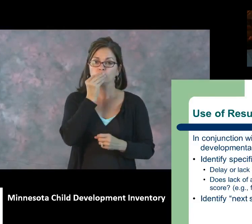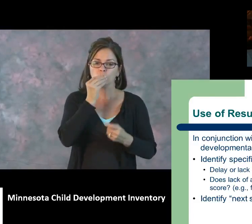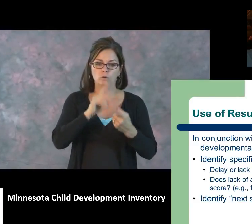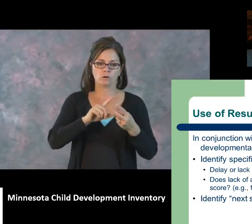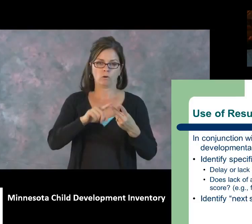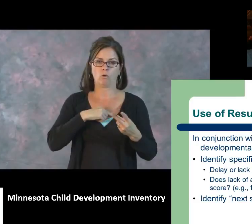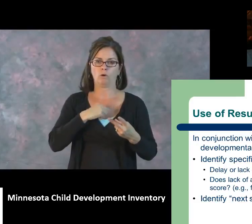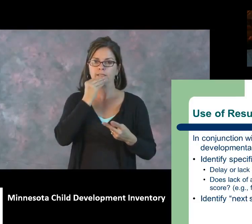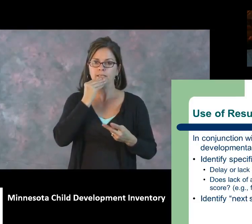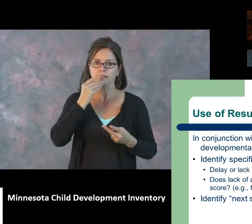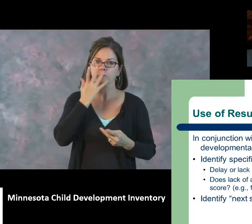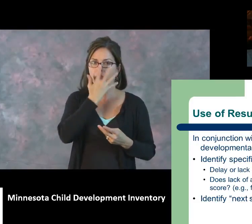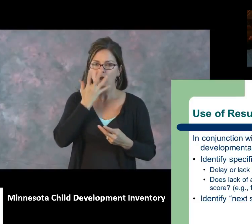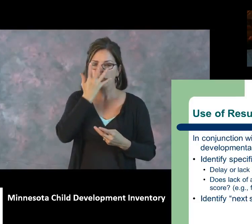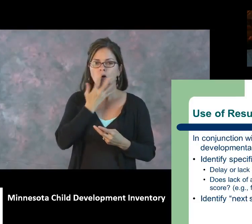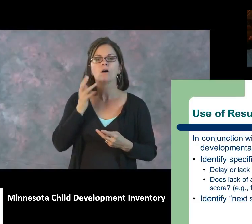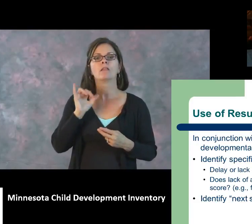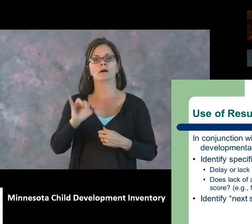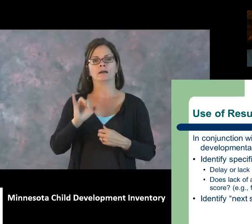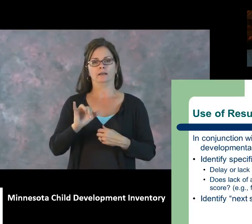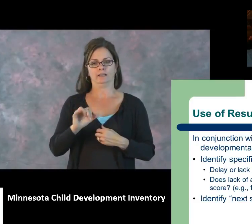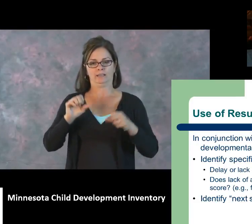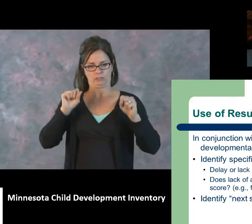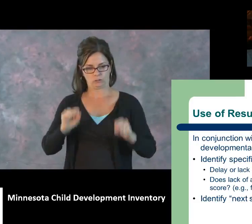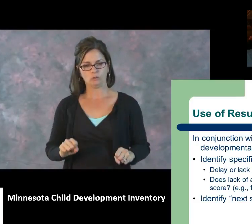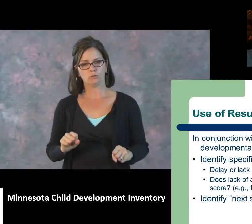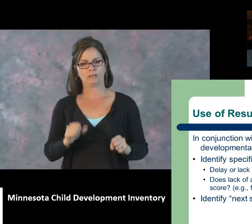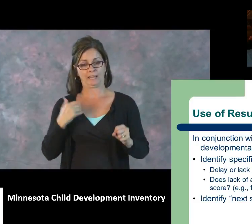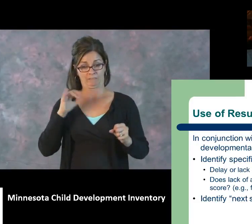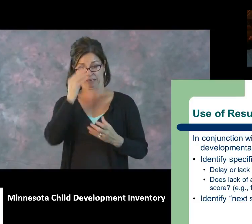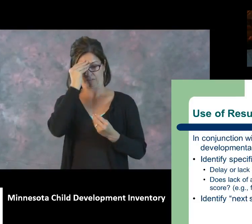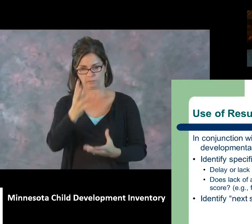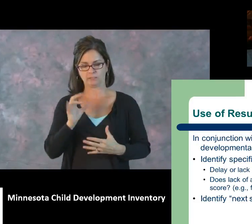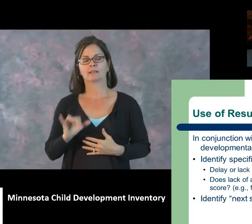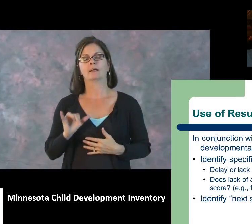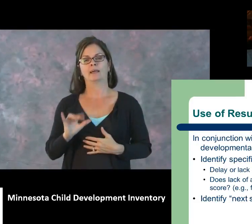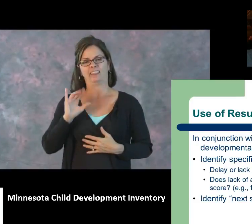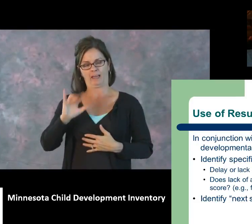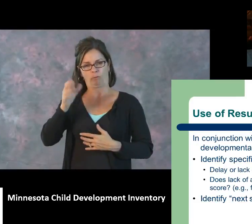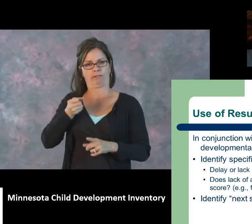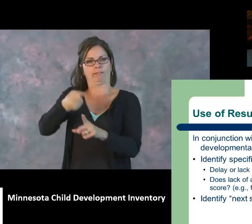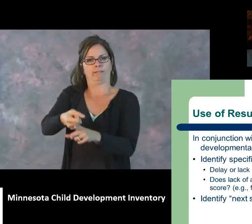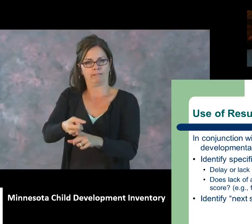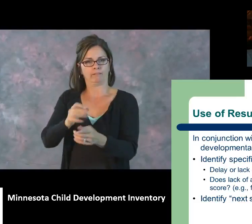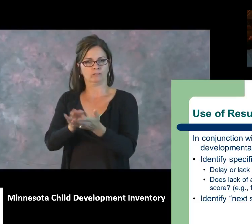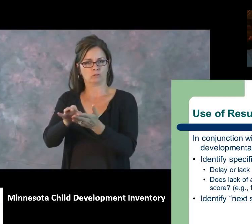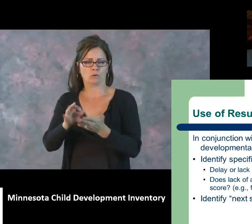then that allows you to interpret the score in that light. Perhaps, they really don't have a delay in the area